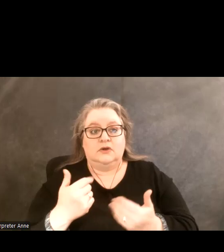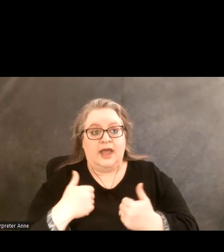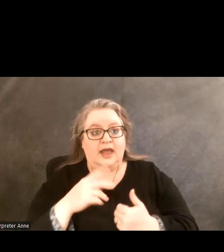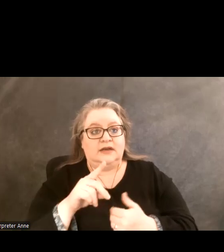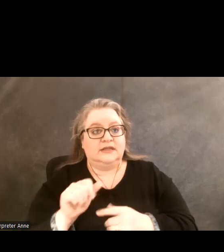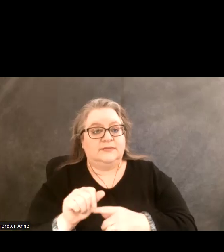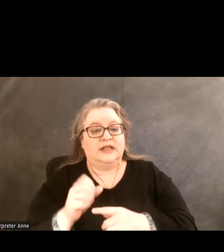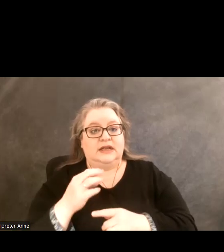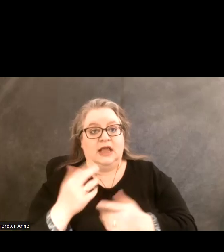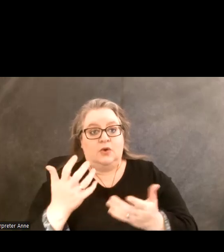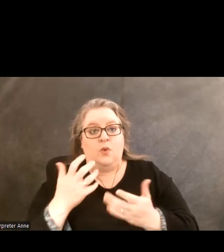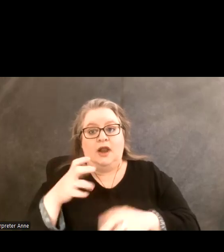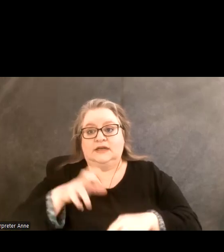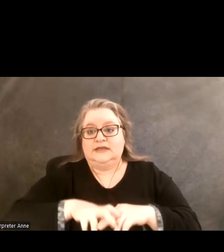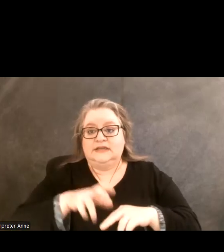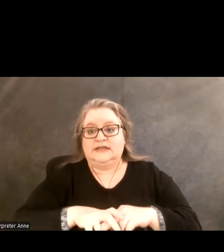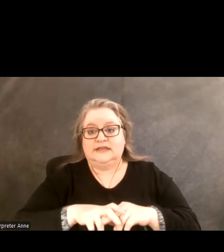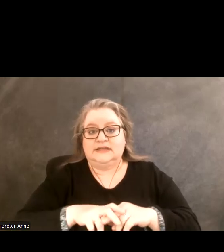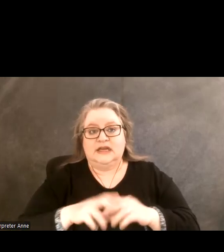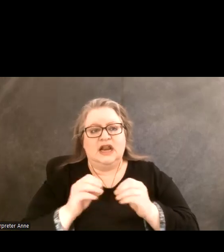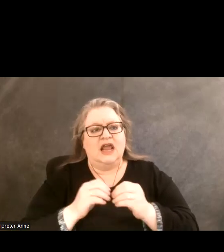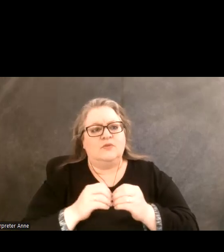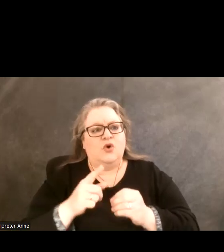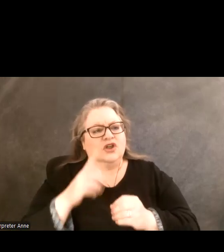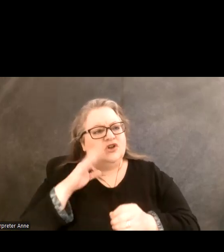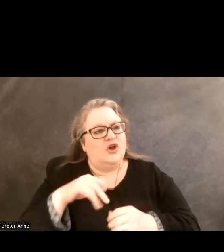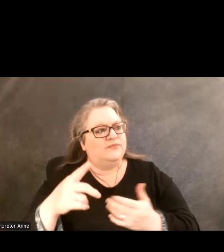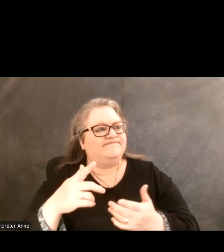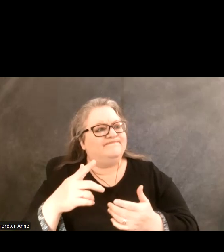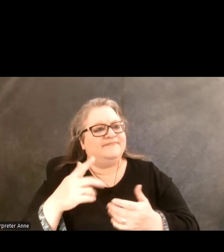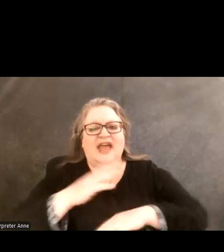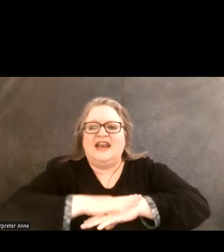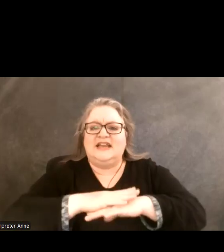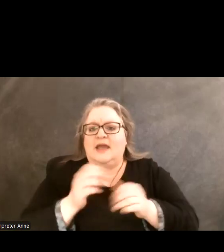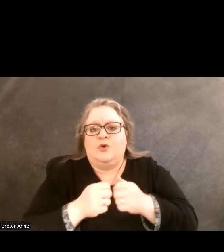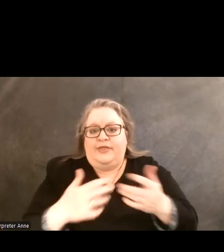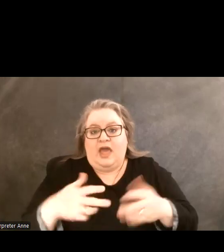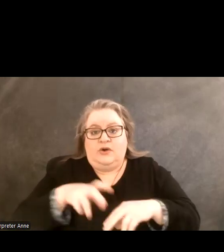and wanted to sit at a table without a chair, make sure they